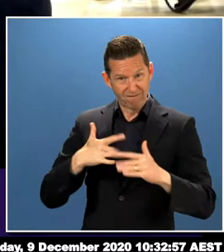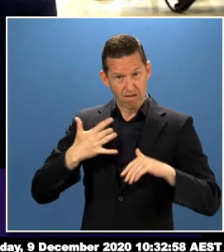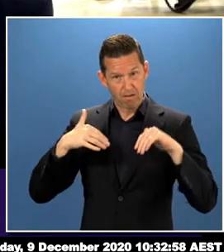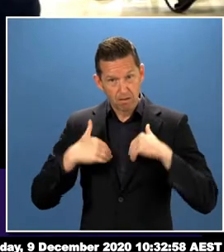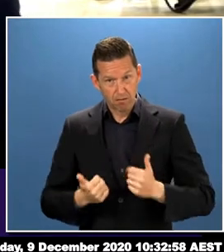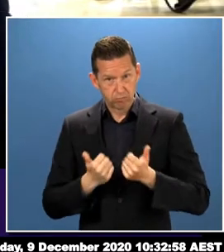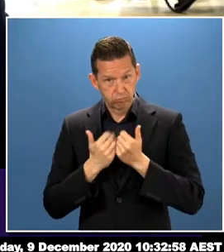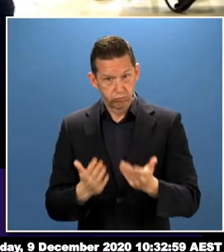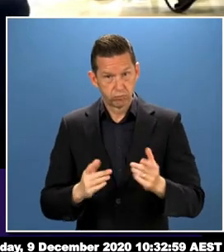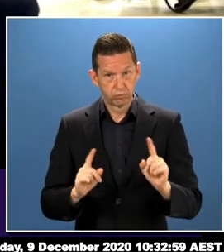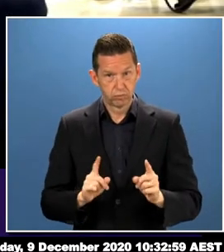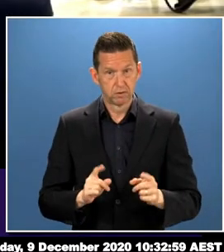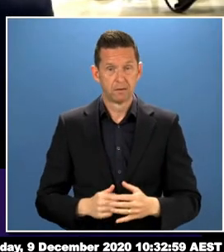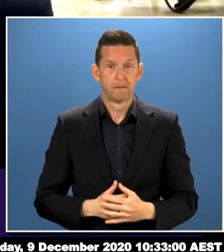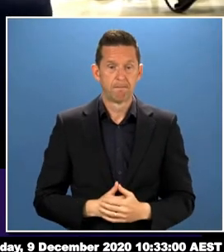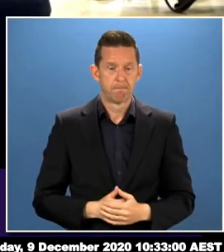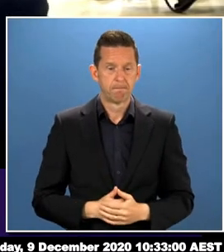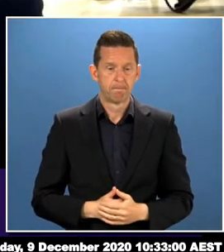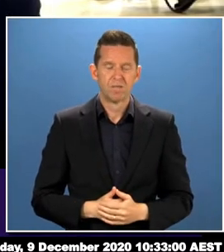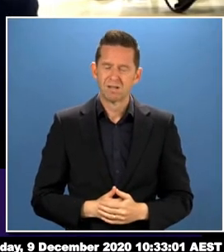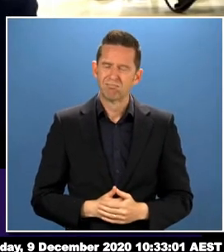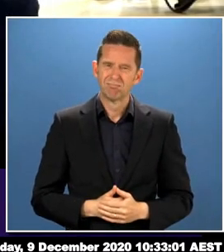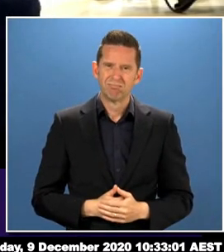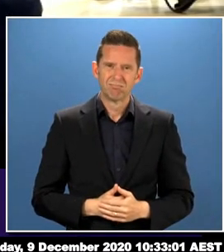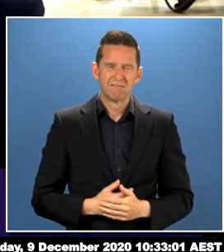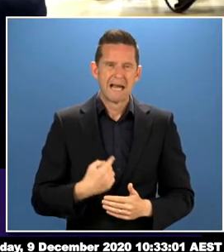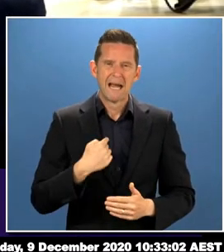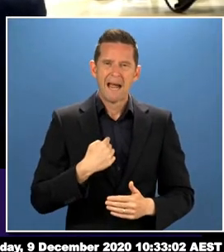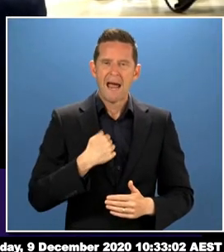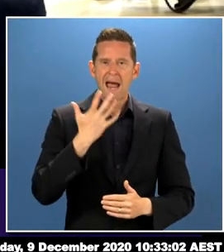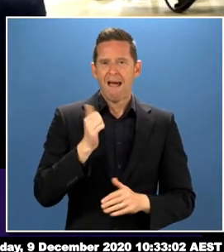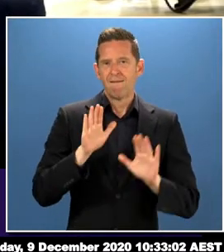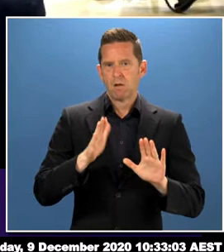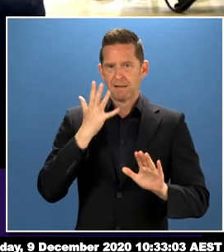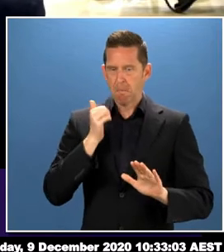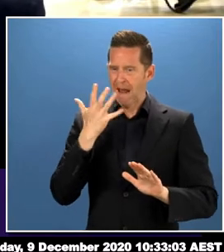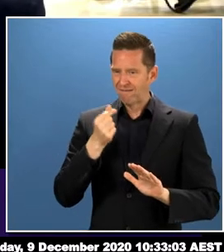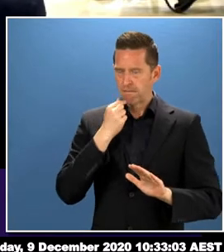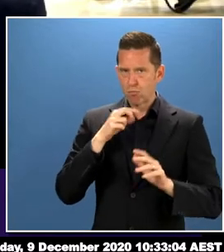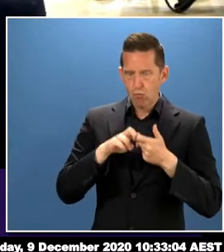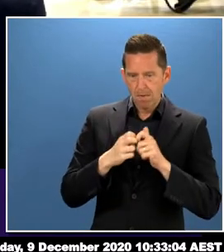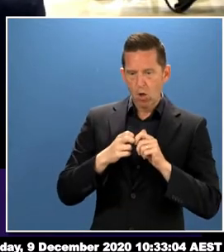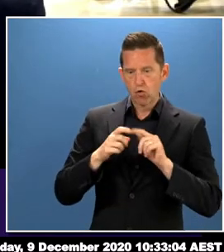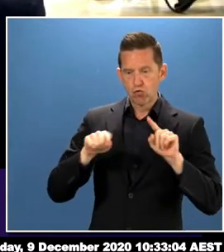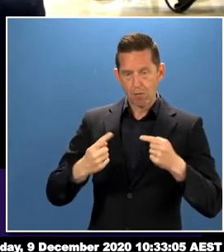But I, myself, have tried to turn those little challenges into a silver lining of sorts.